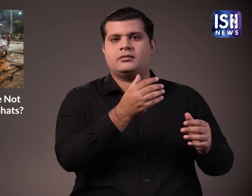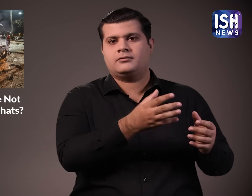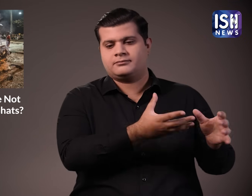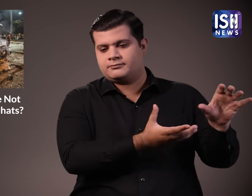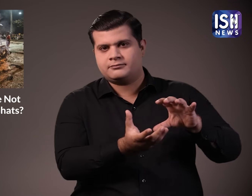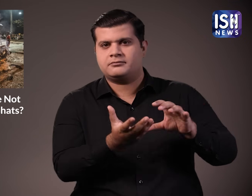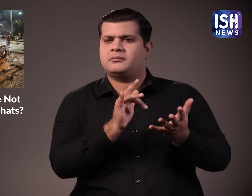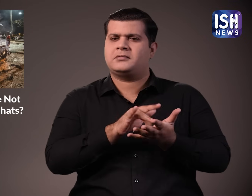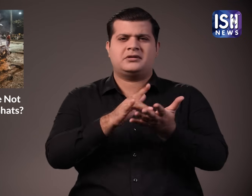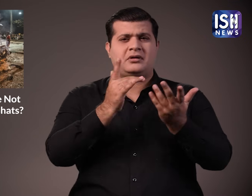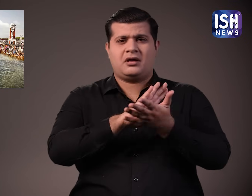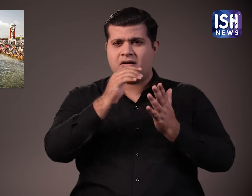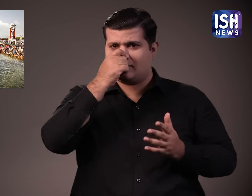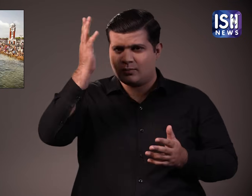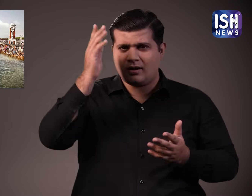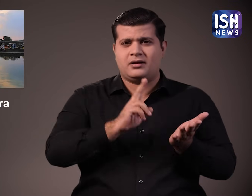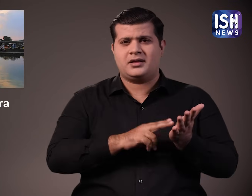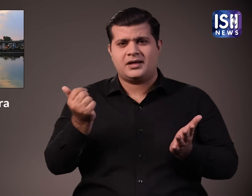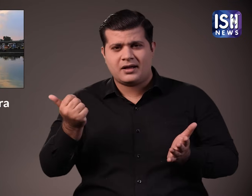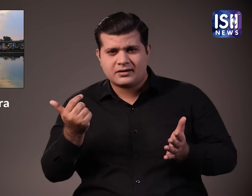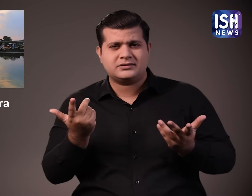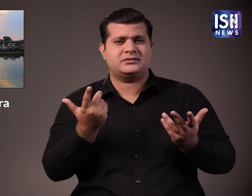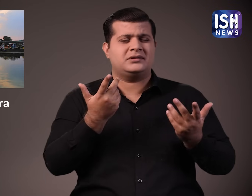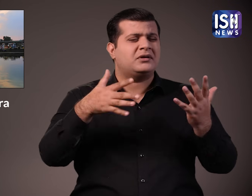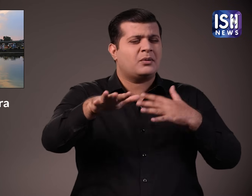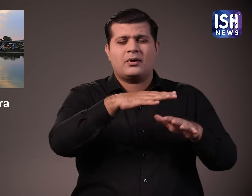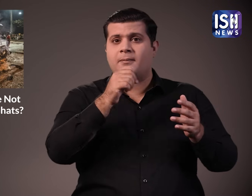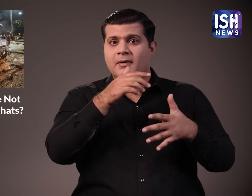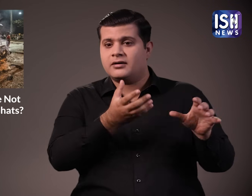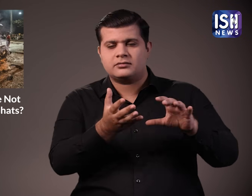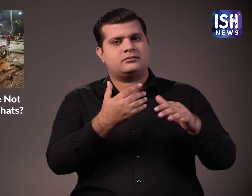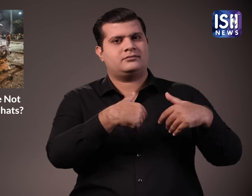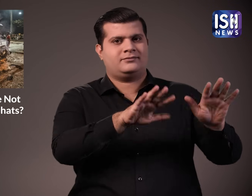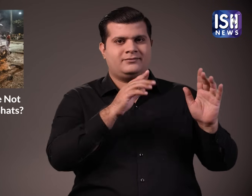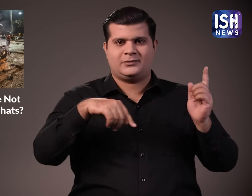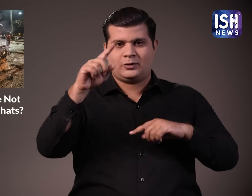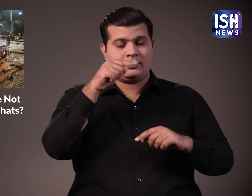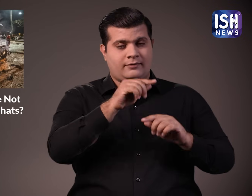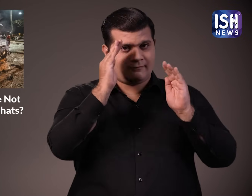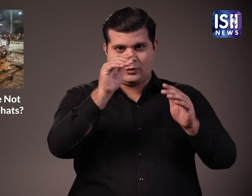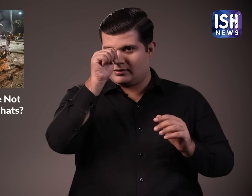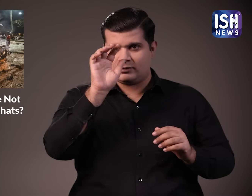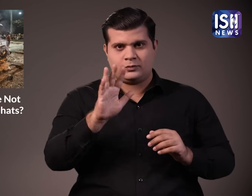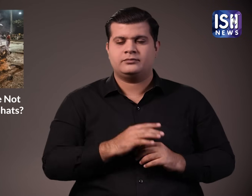immerse the ashes in river at Haridwar, Nashik or any other water body, as per Hindu traditions.